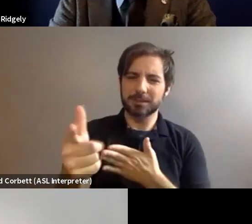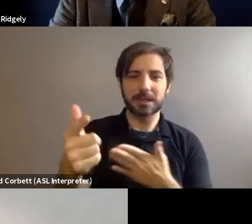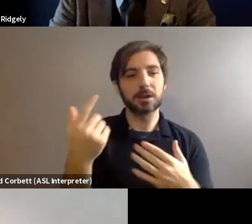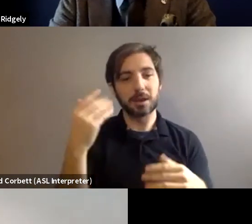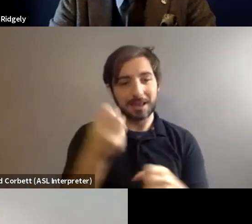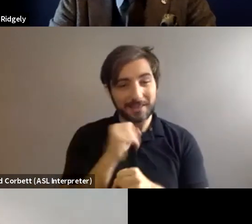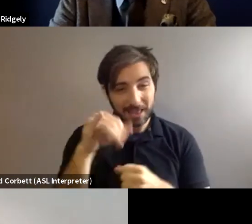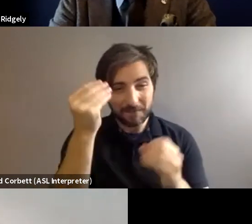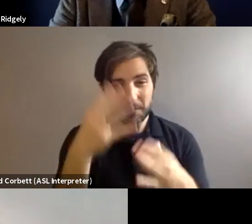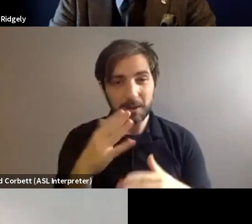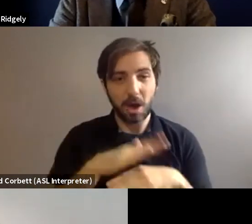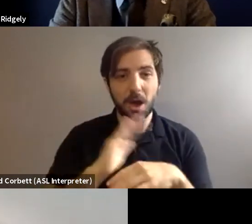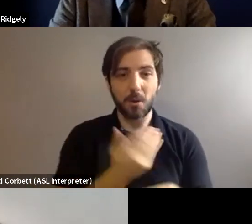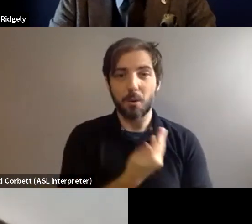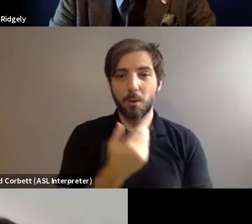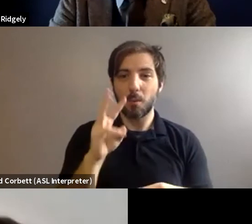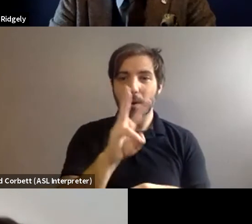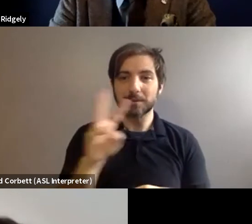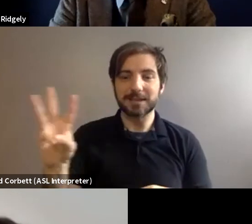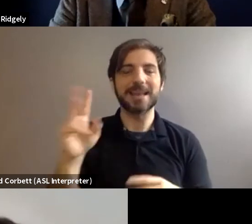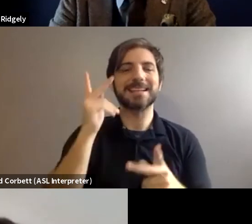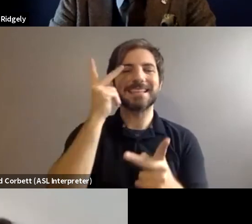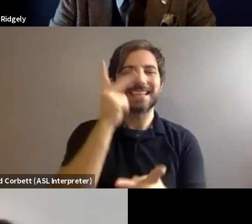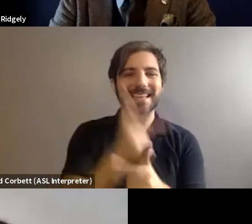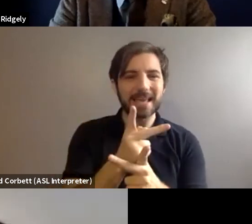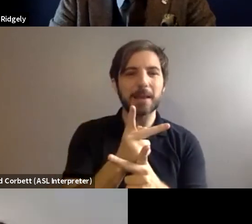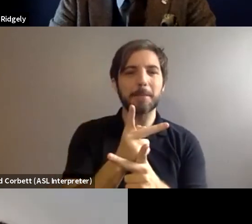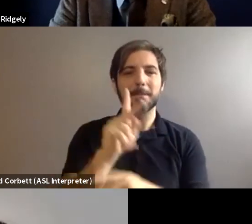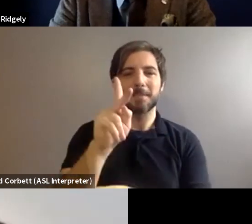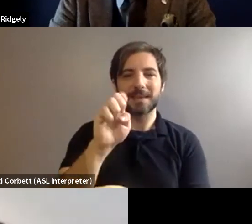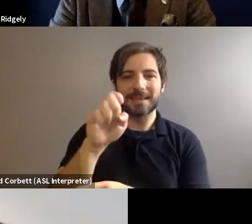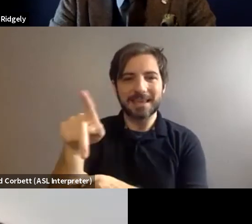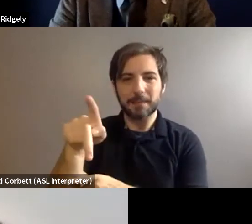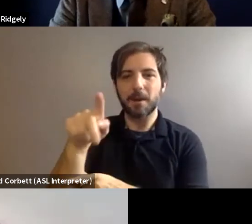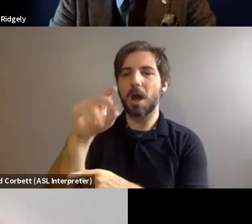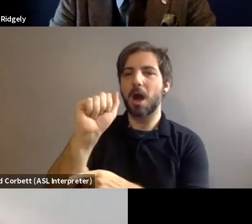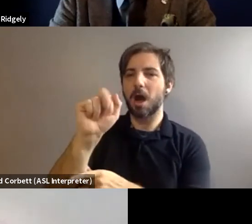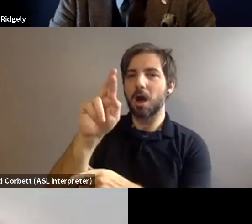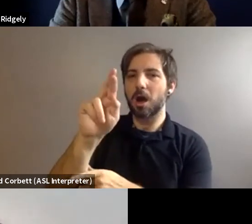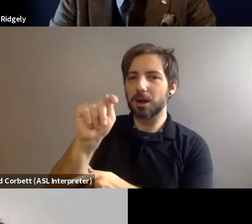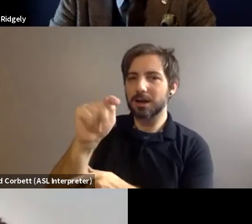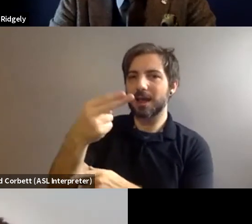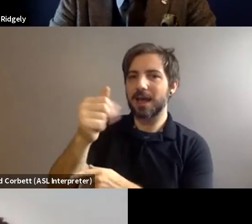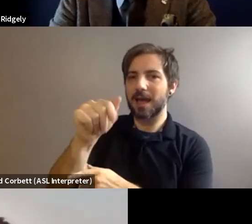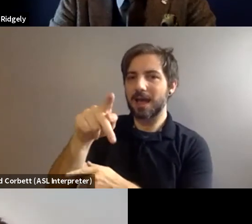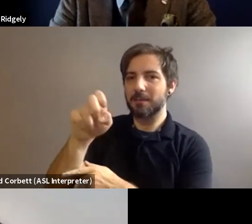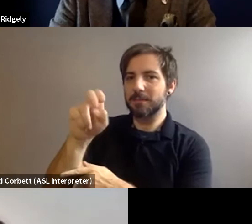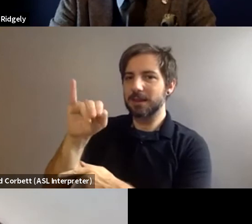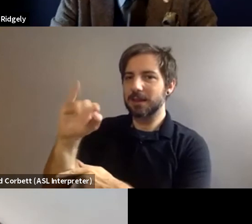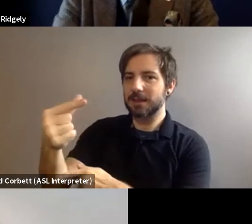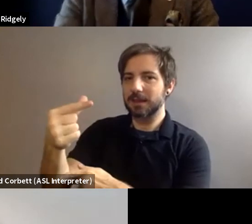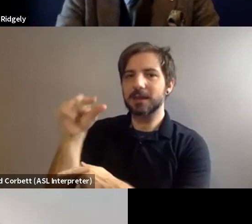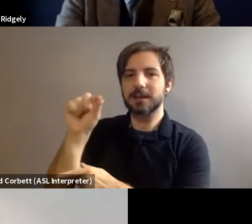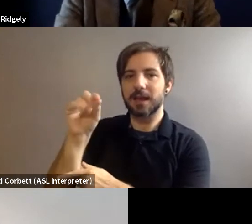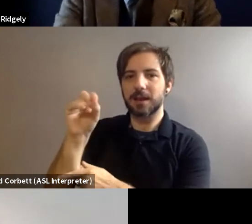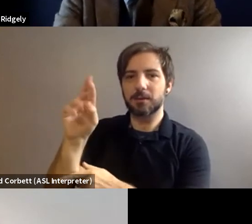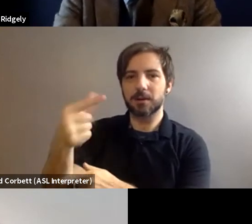which is keep art happening dot org